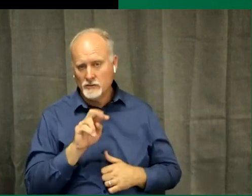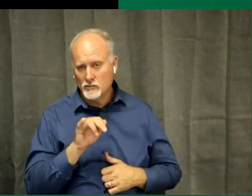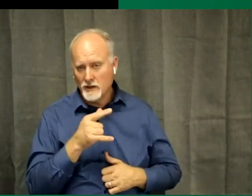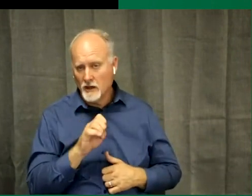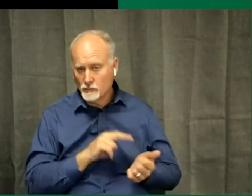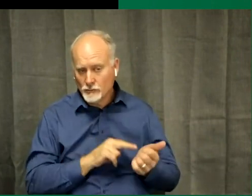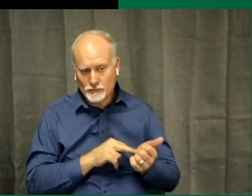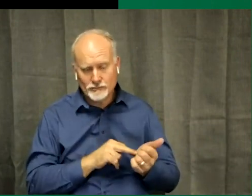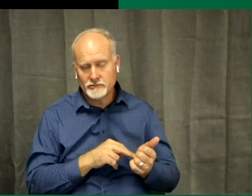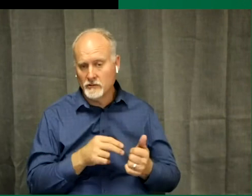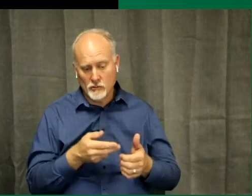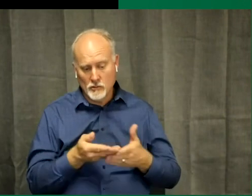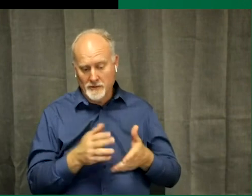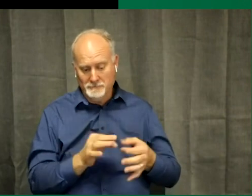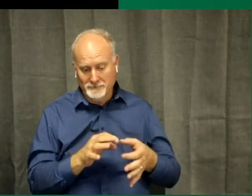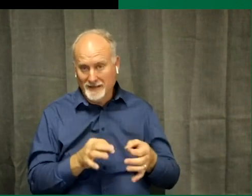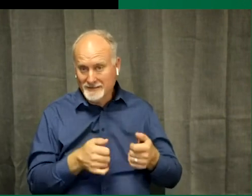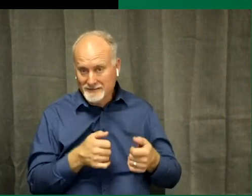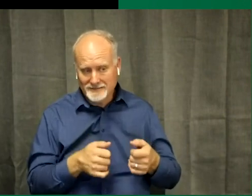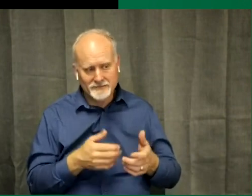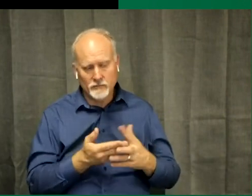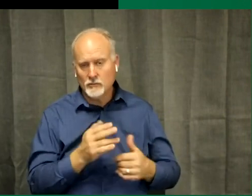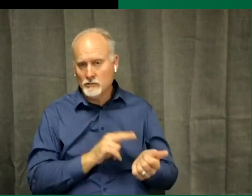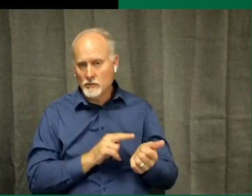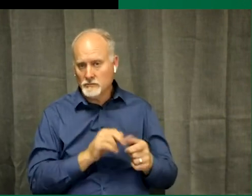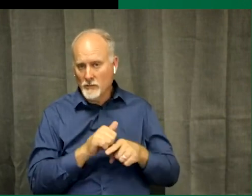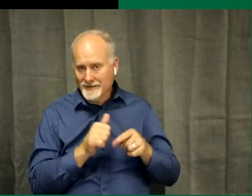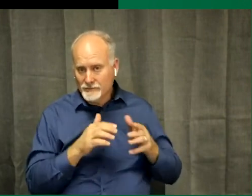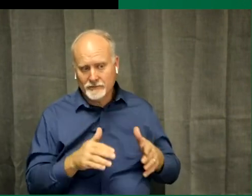could be through a visit with a clinician a nurse practitioner or a physician either in-house